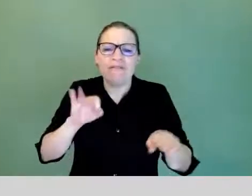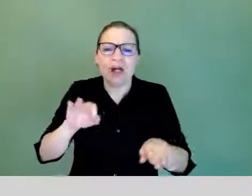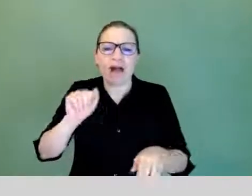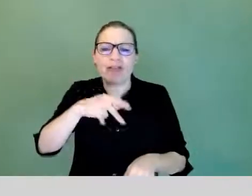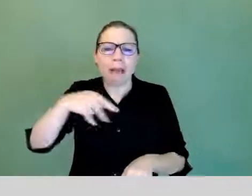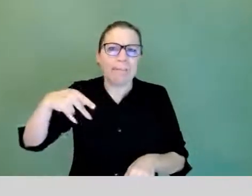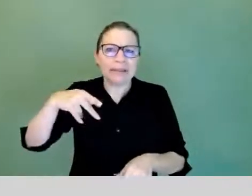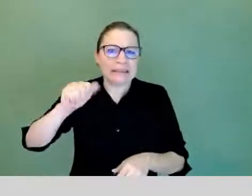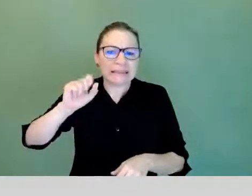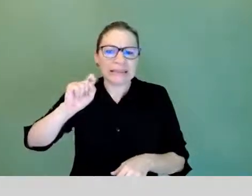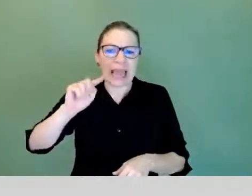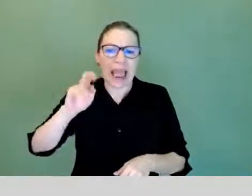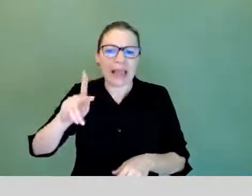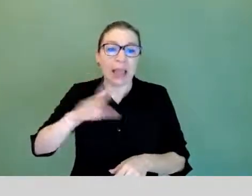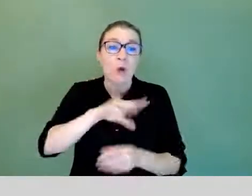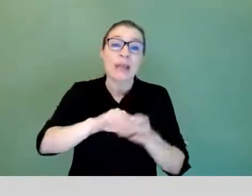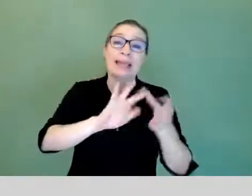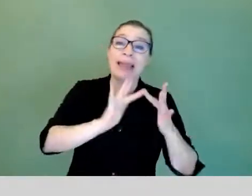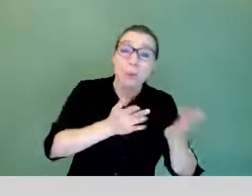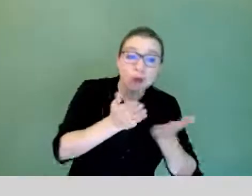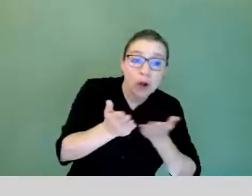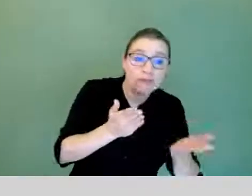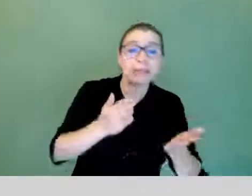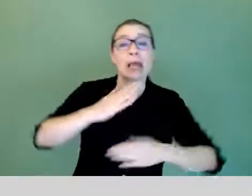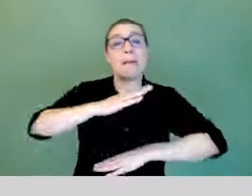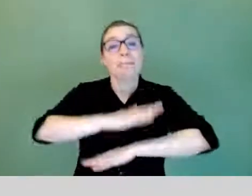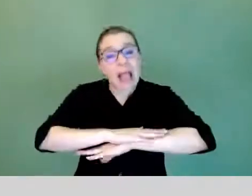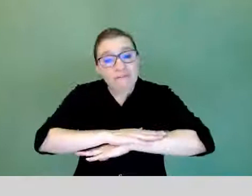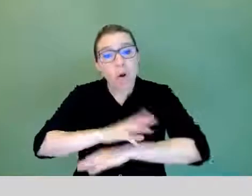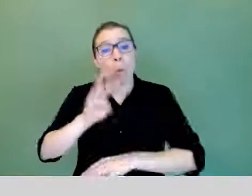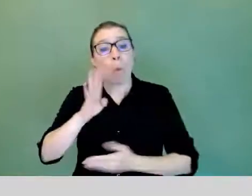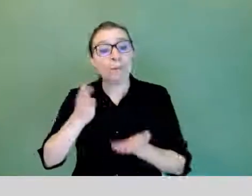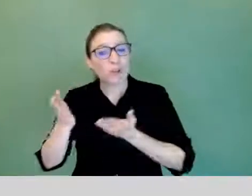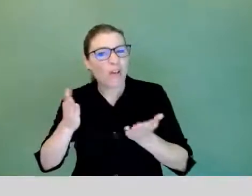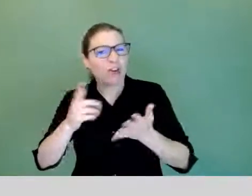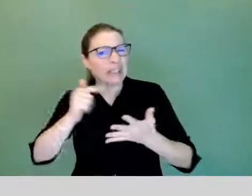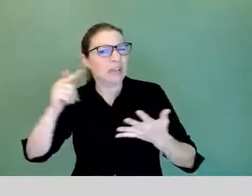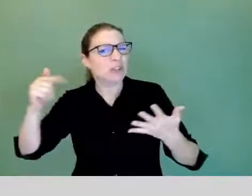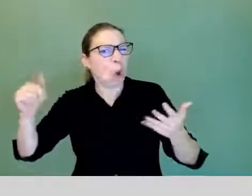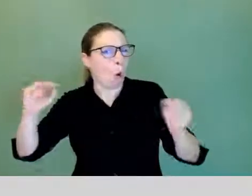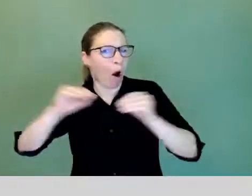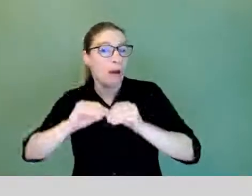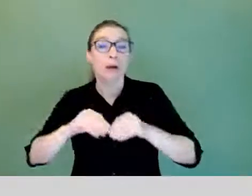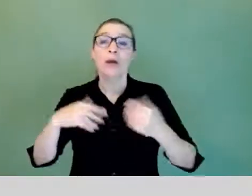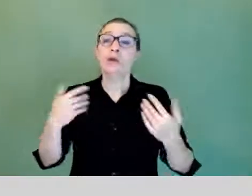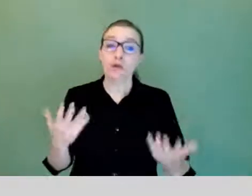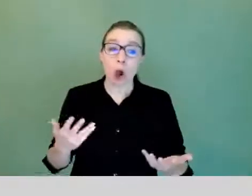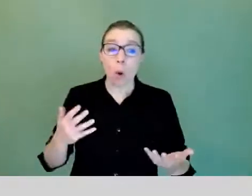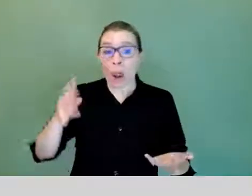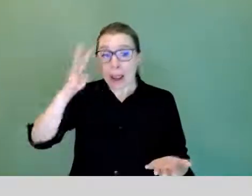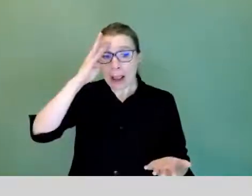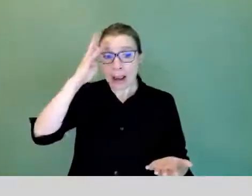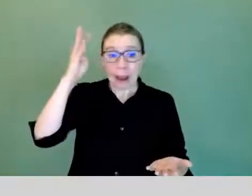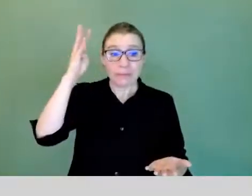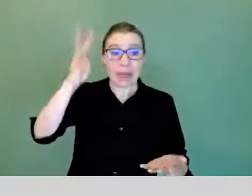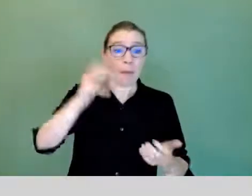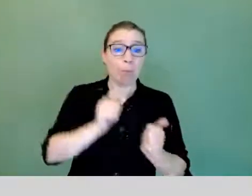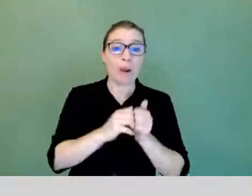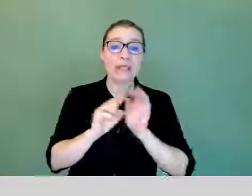So including network services platforms, web servers and so on. So it comes up with a sample applications